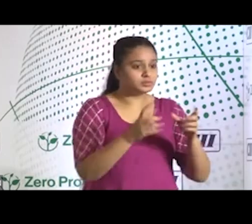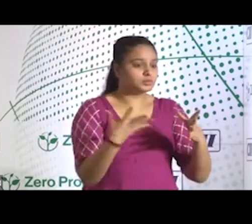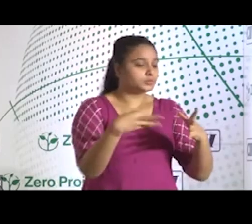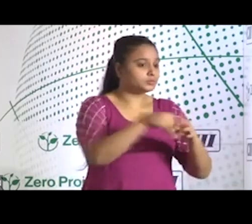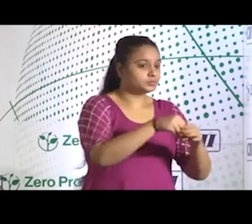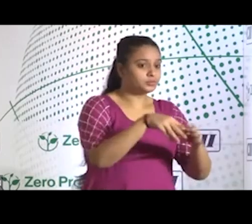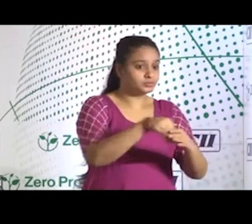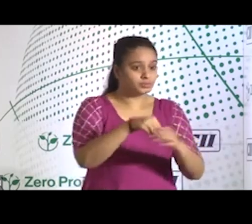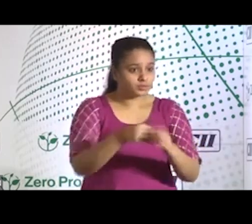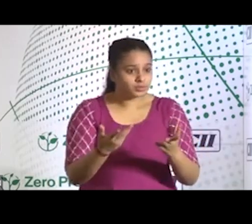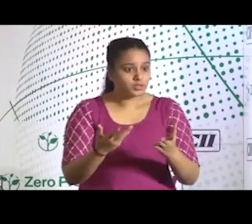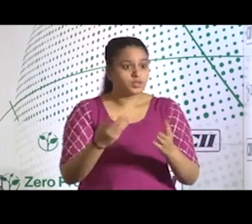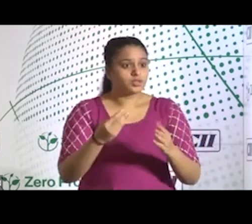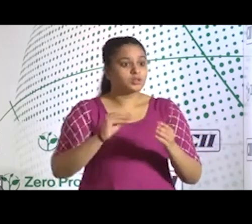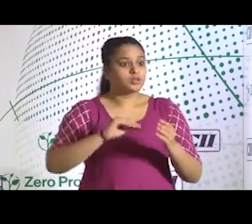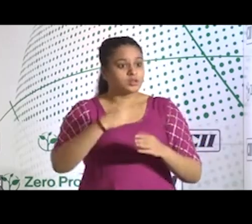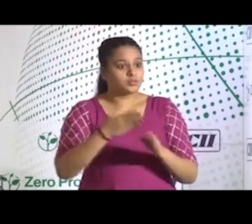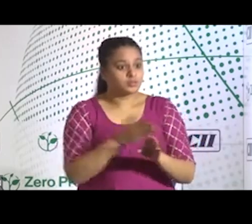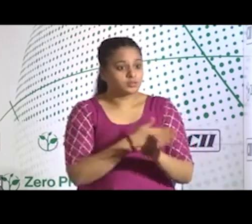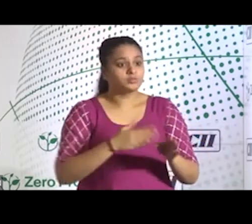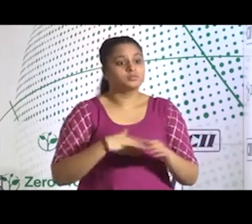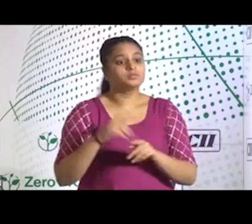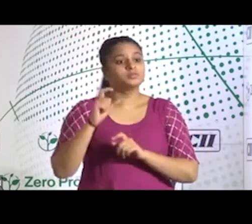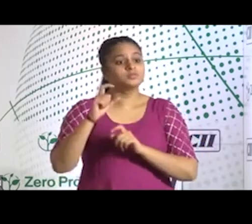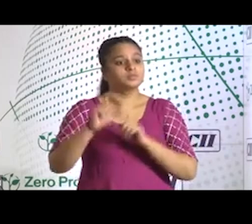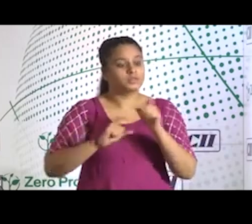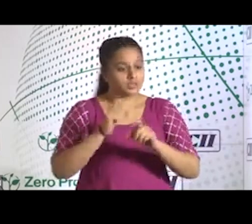Early career was spent working with the World Bank, a nonprofit